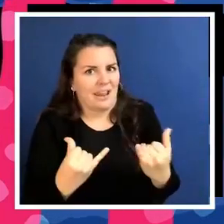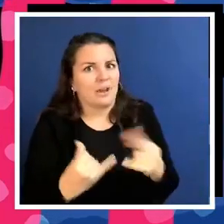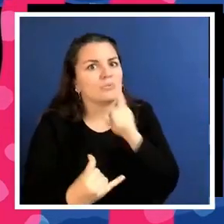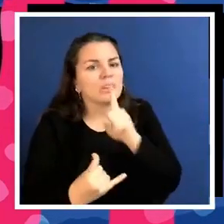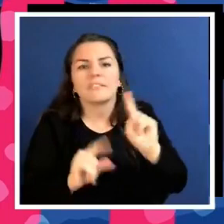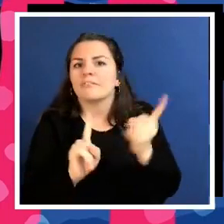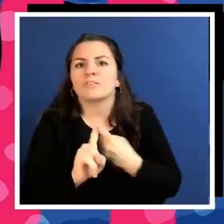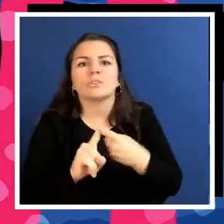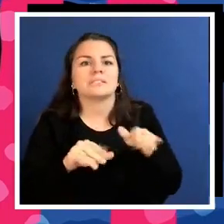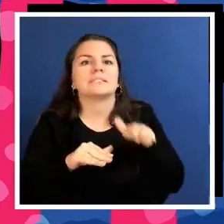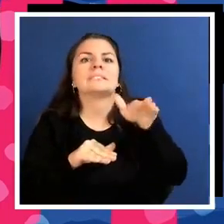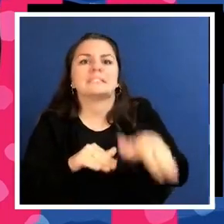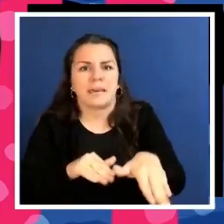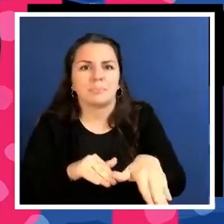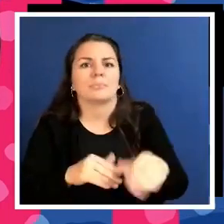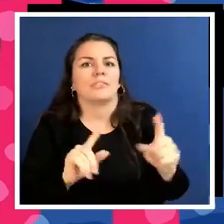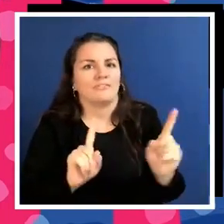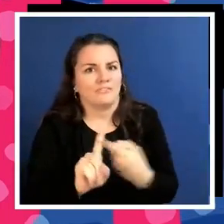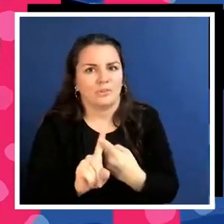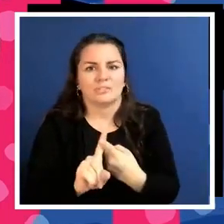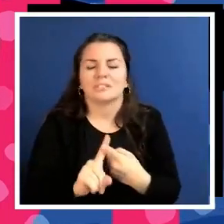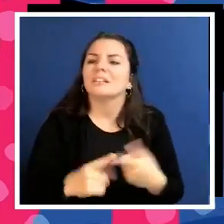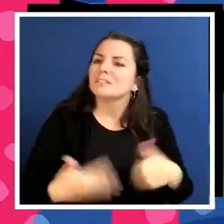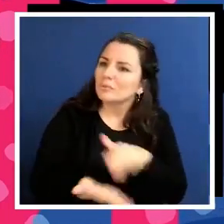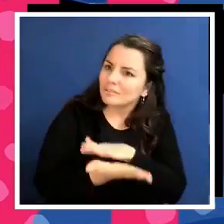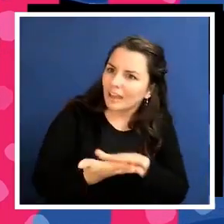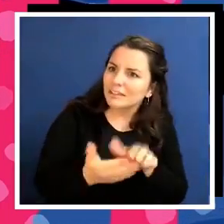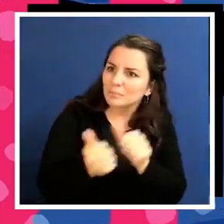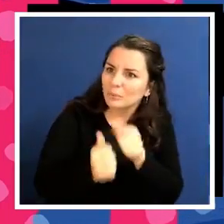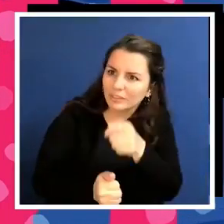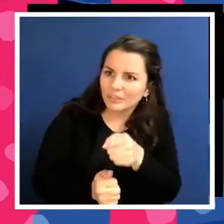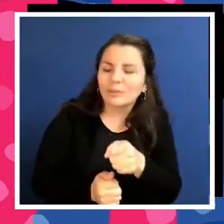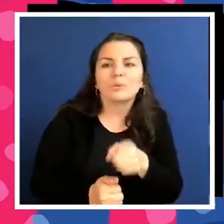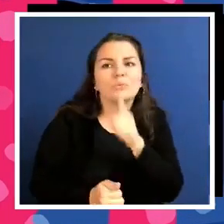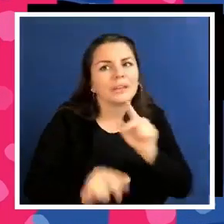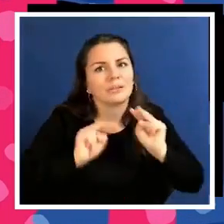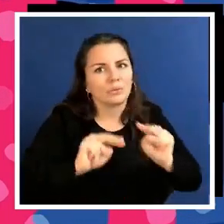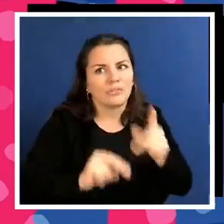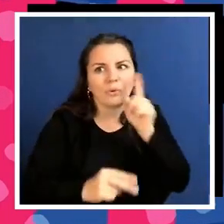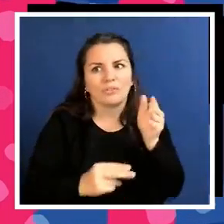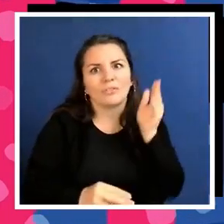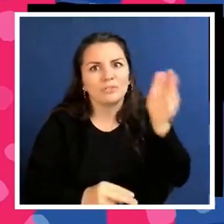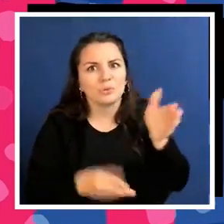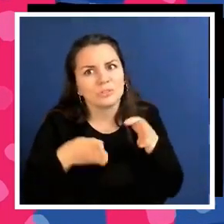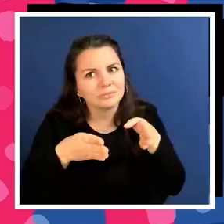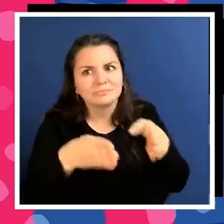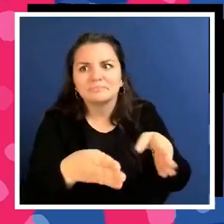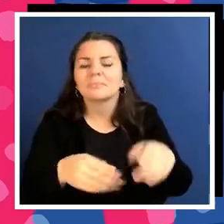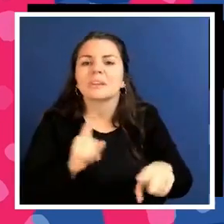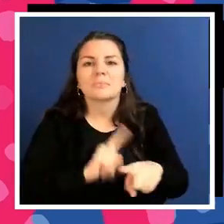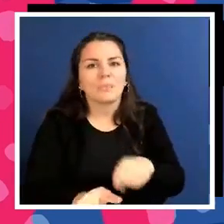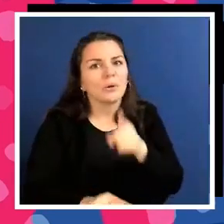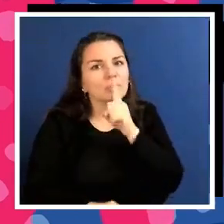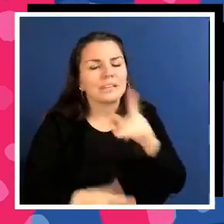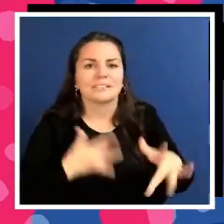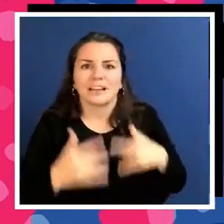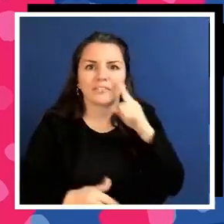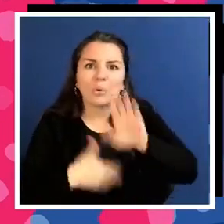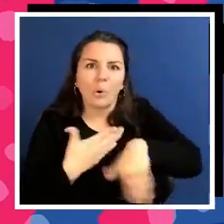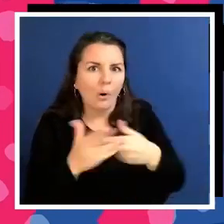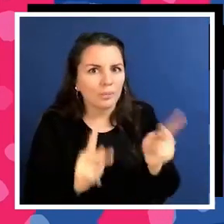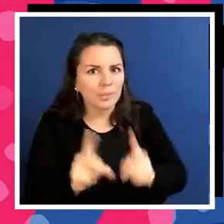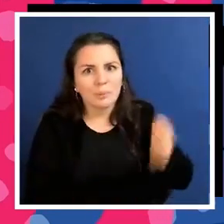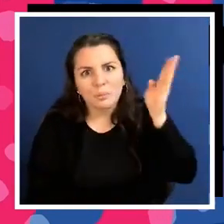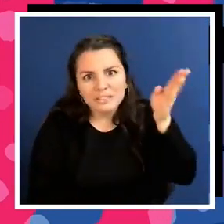COMMUNITY OF CHANGE AND ALL THE